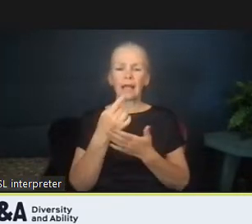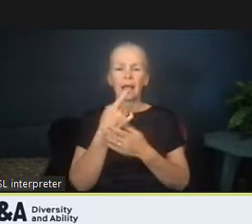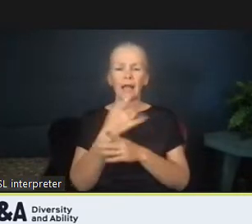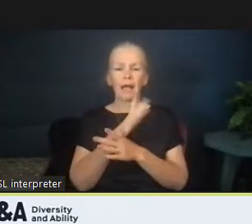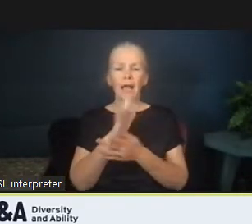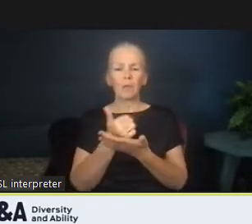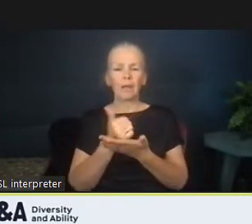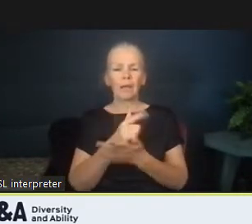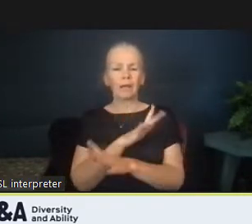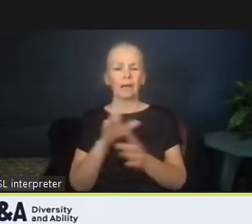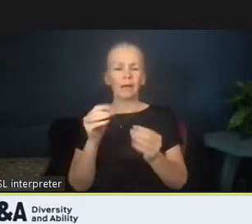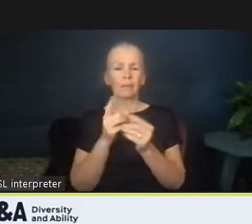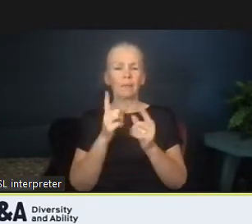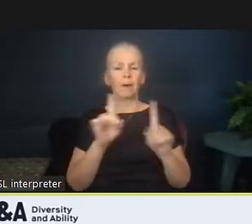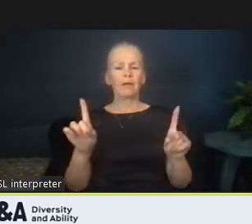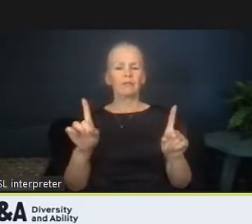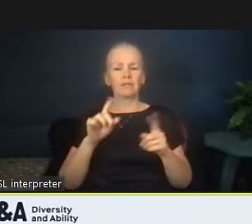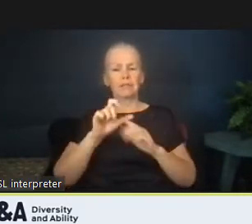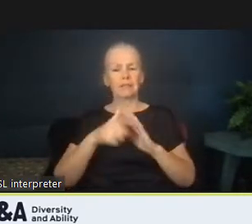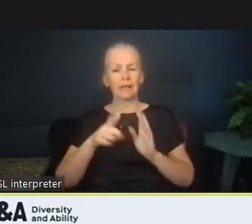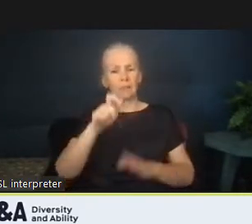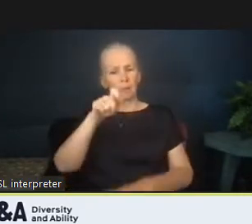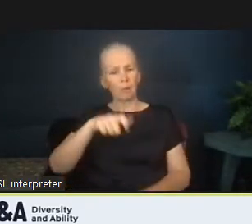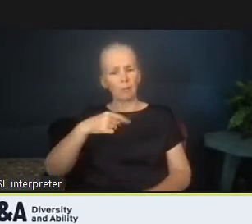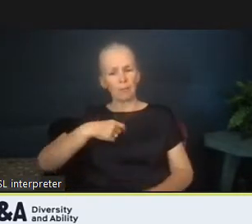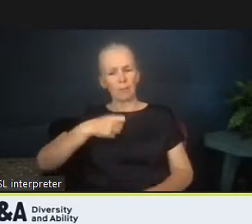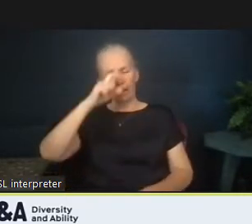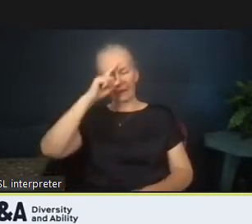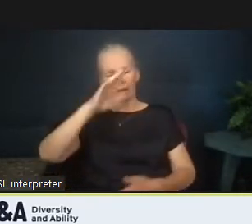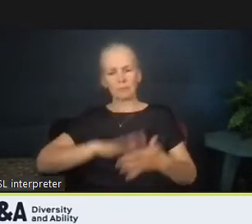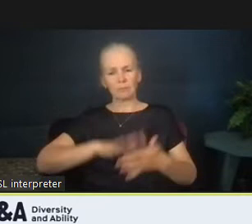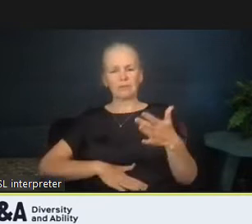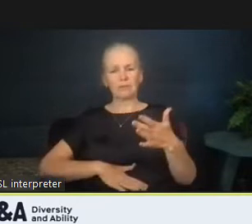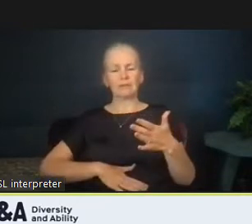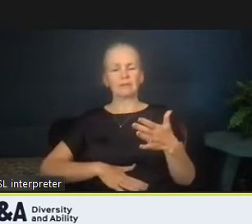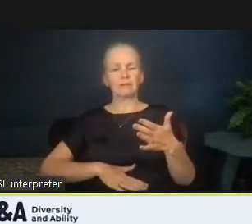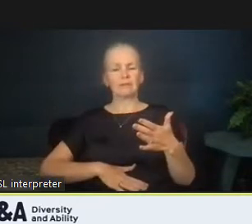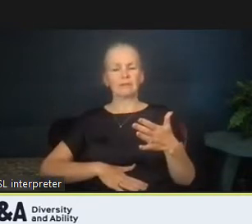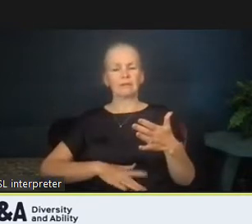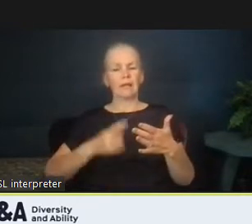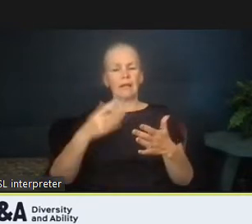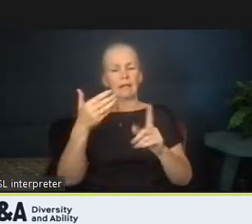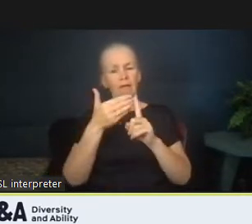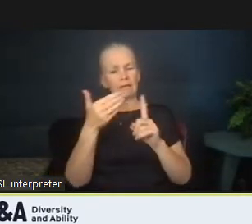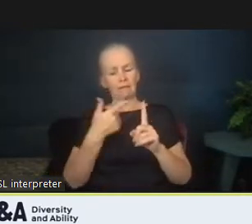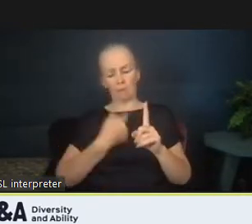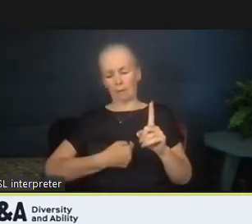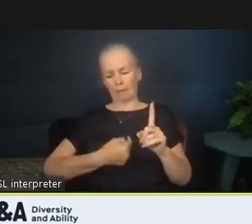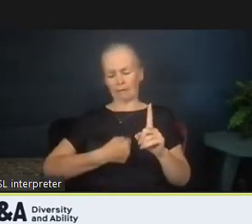disabled person, my experience within and identifying with myself and coming in and